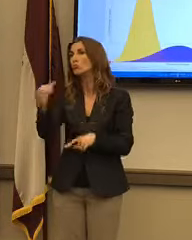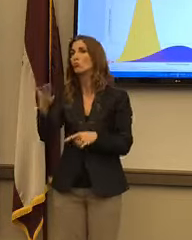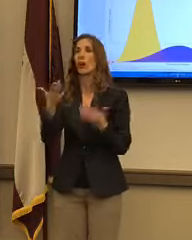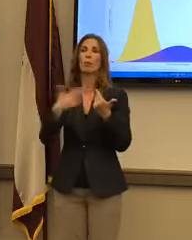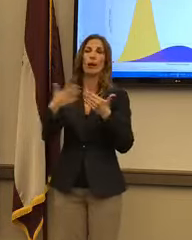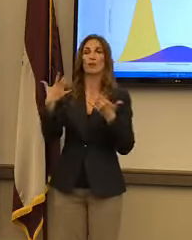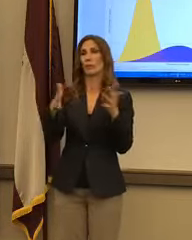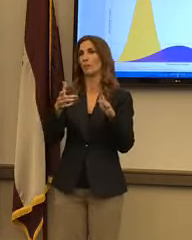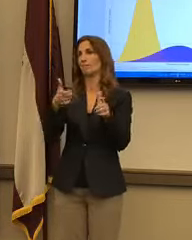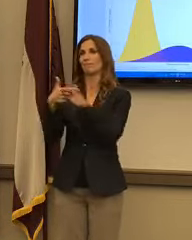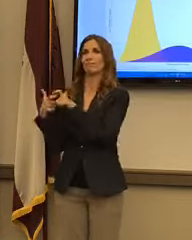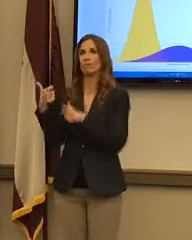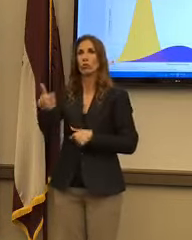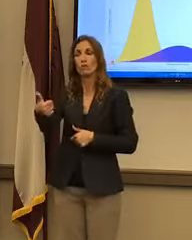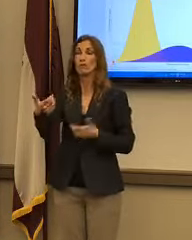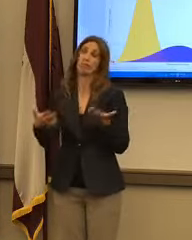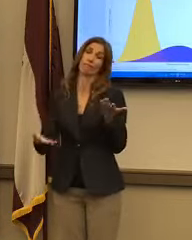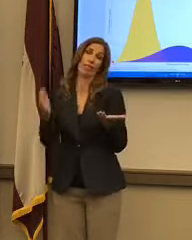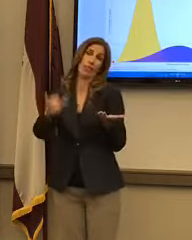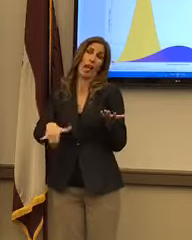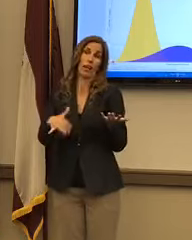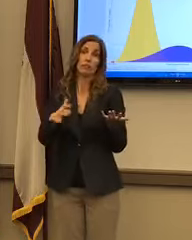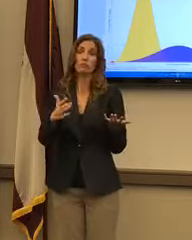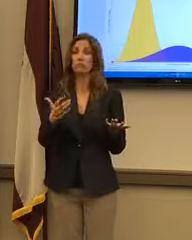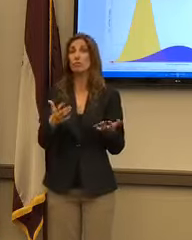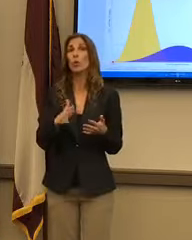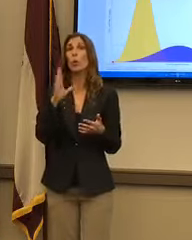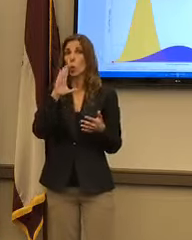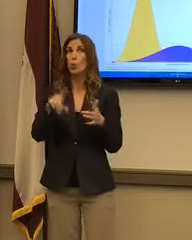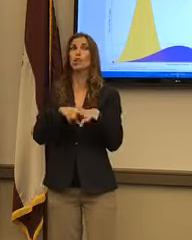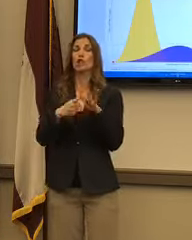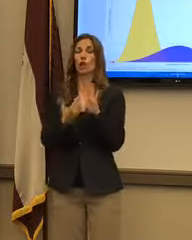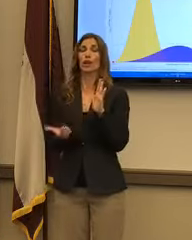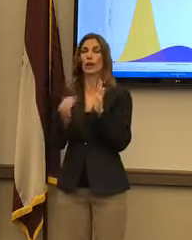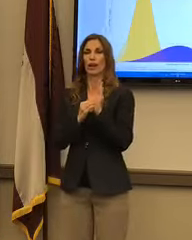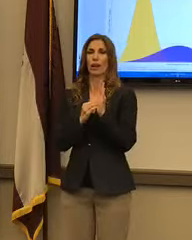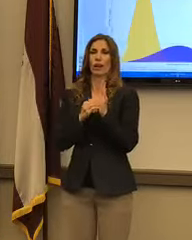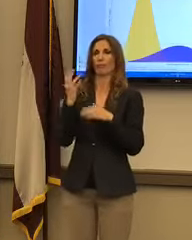to quarantine so that will that will start again at some point but we're not